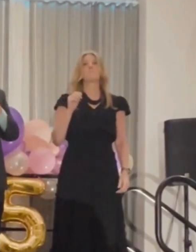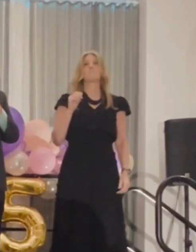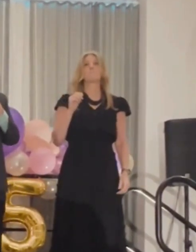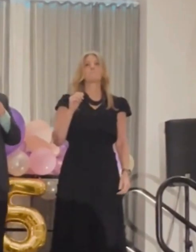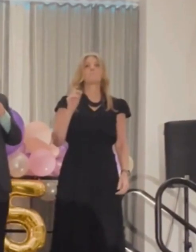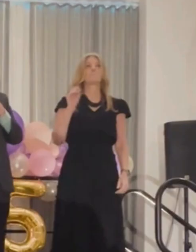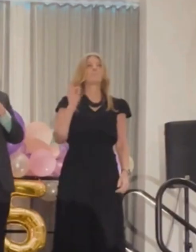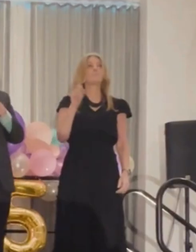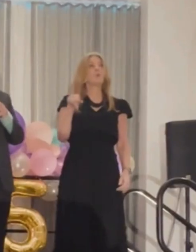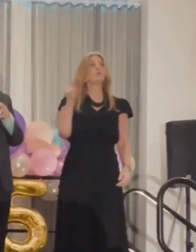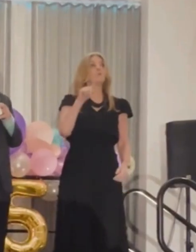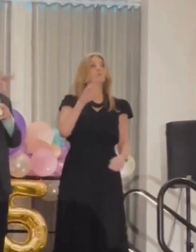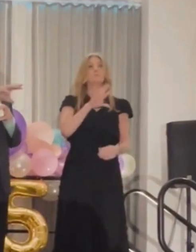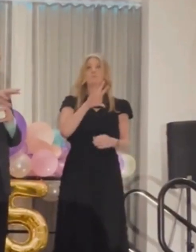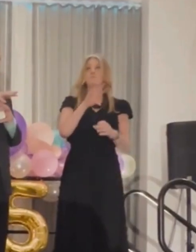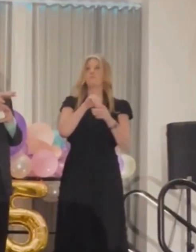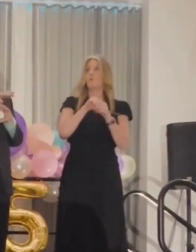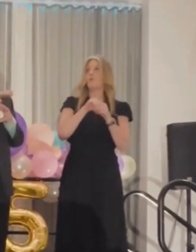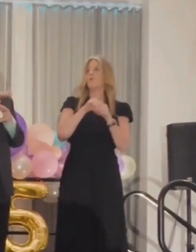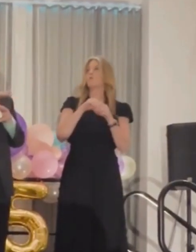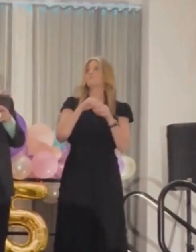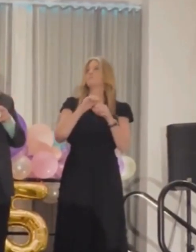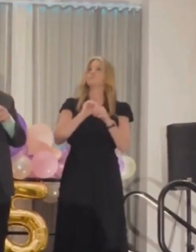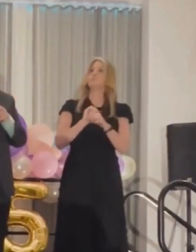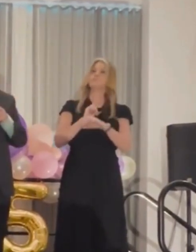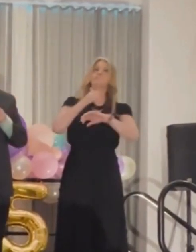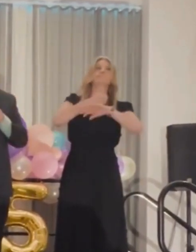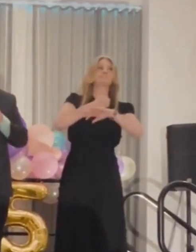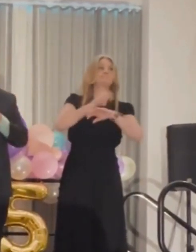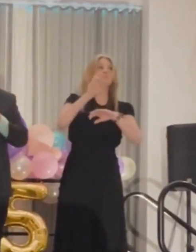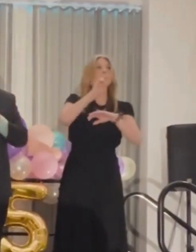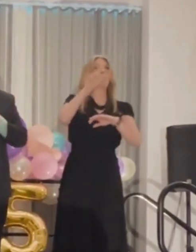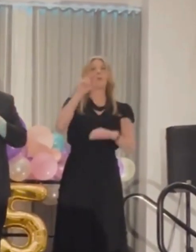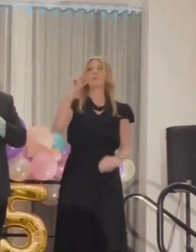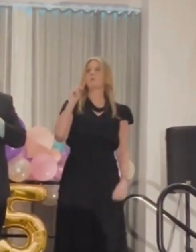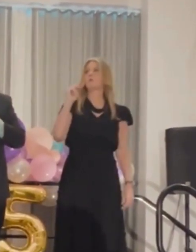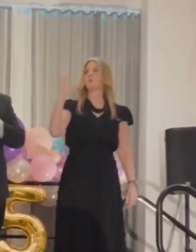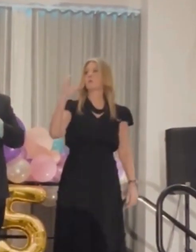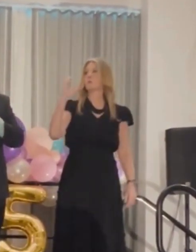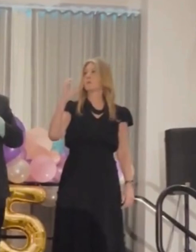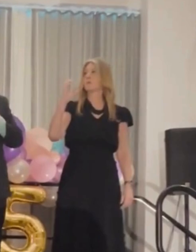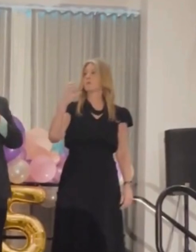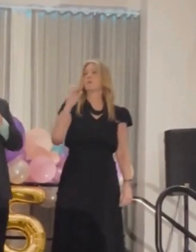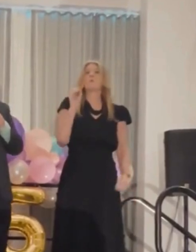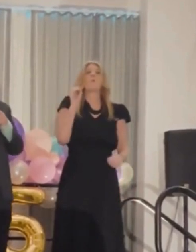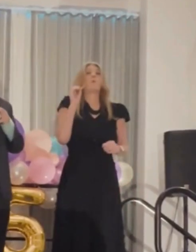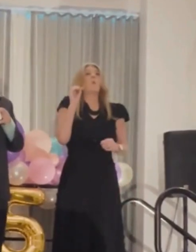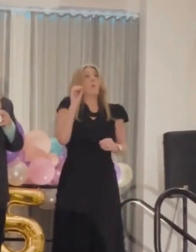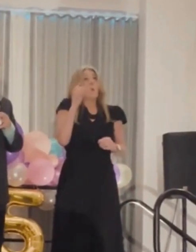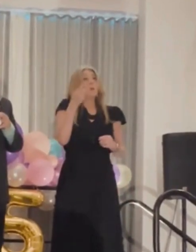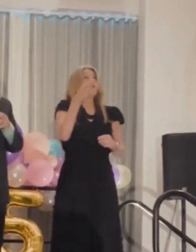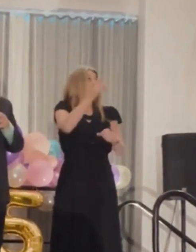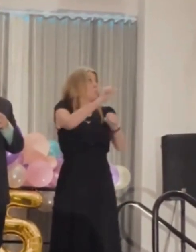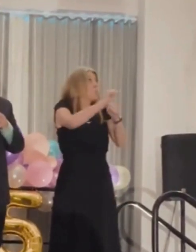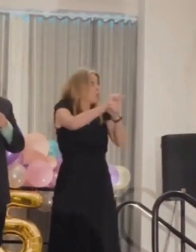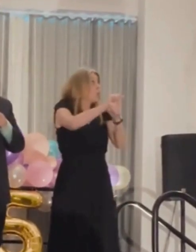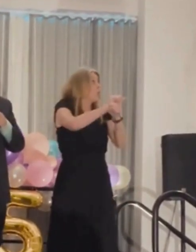participated in the establishment of Relay North Carolina, or somehow work